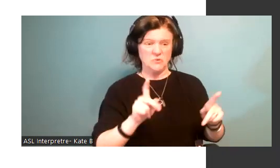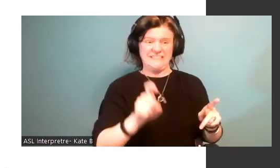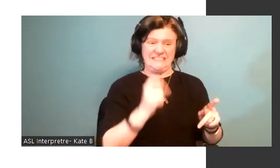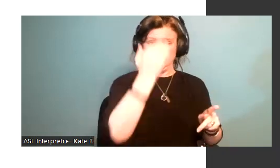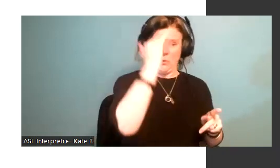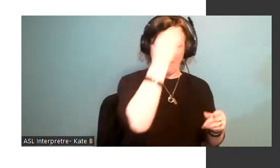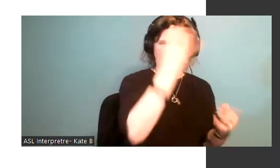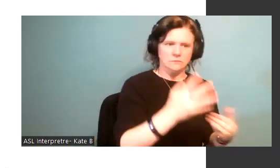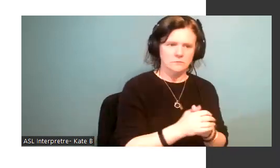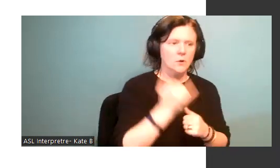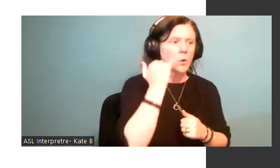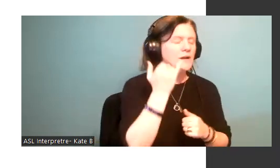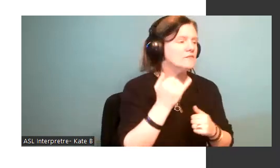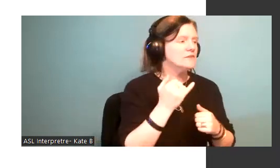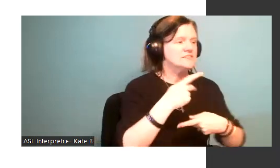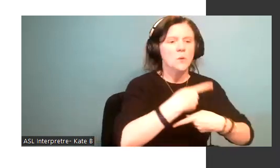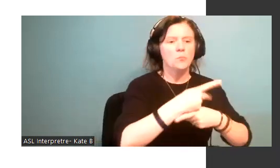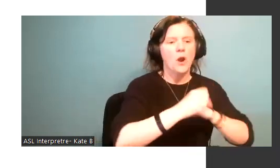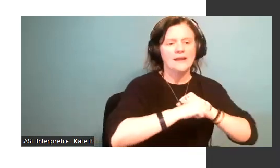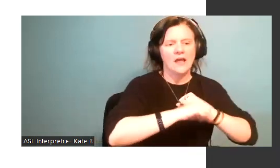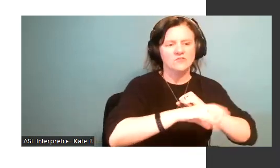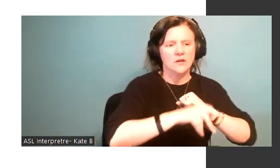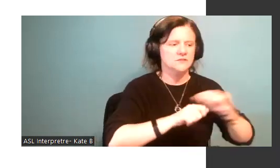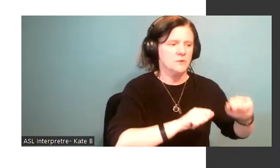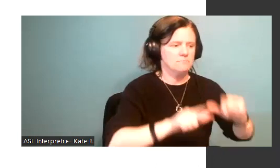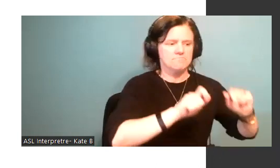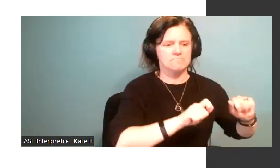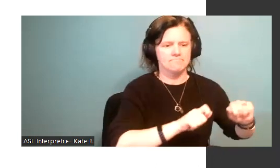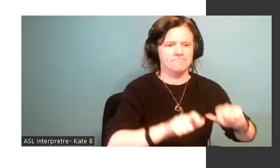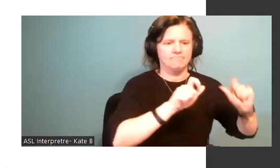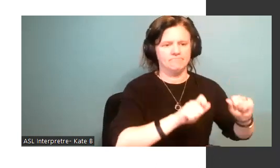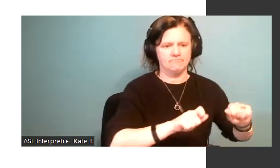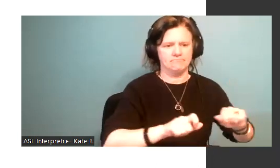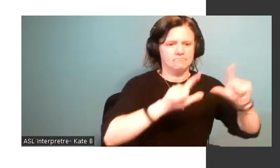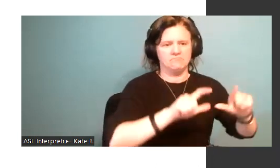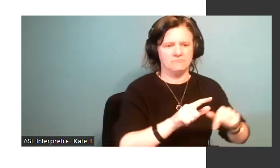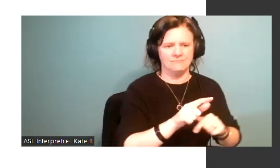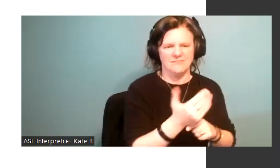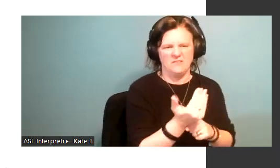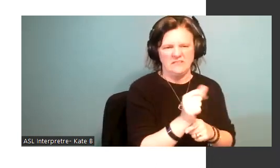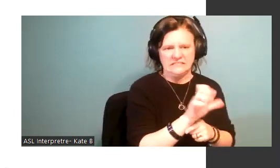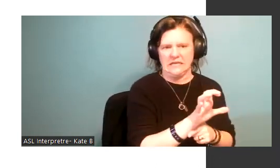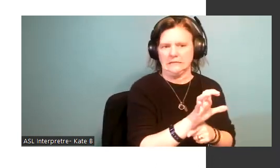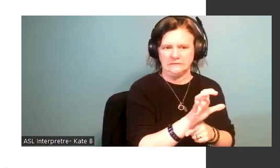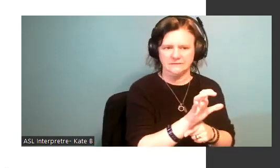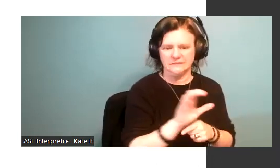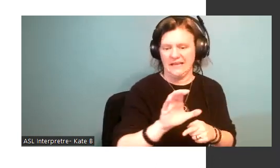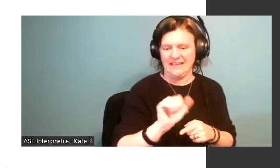is it reading these things? Does that person need to know about this? For example, a gray